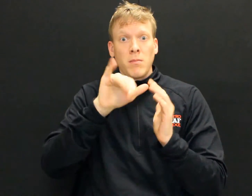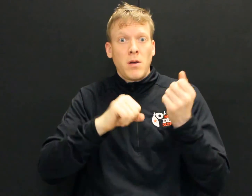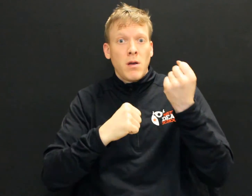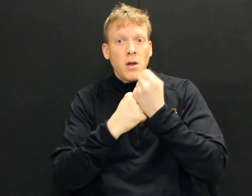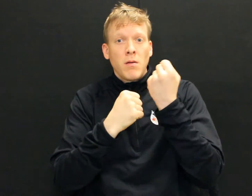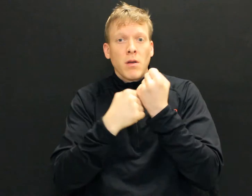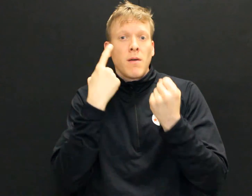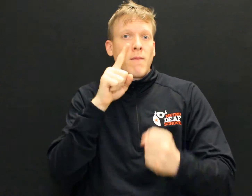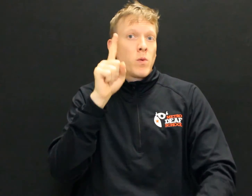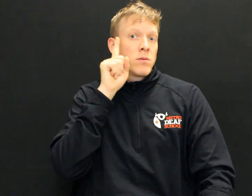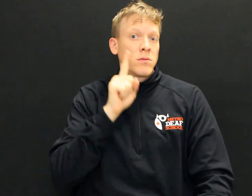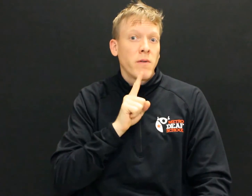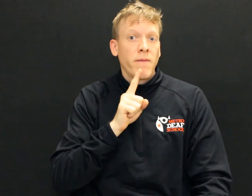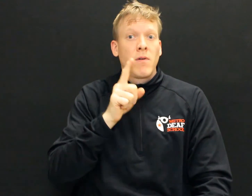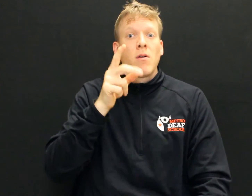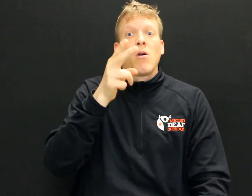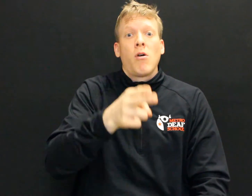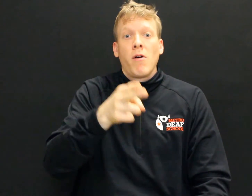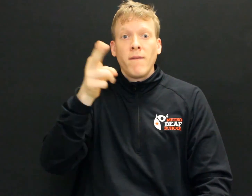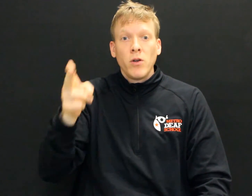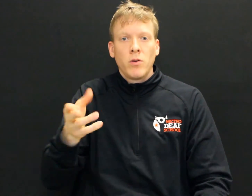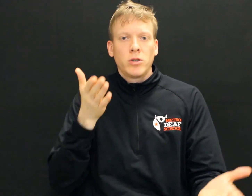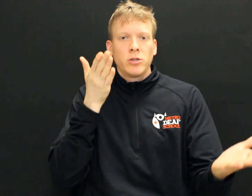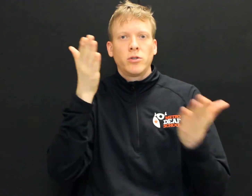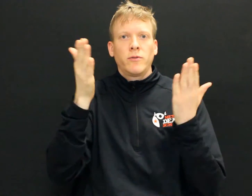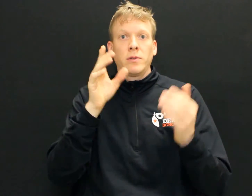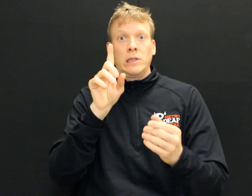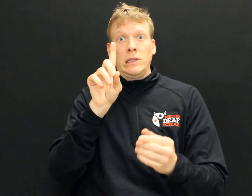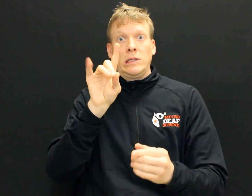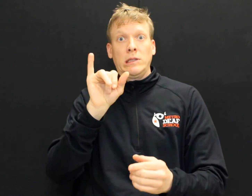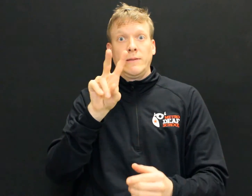by advocating for the Deaf and Hard of Hearing Services Division –